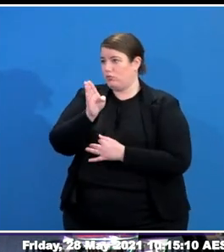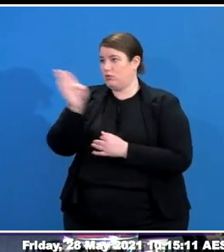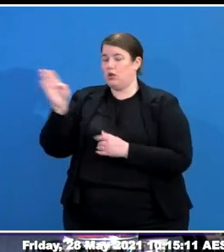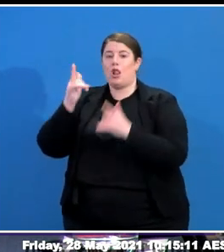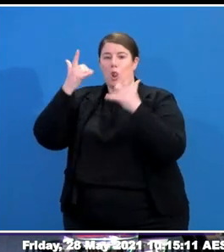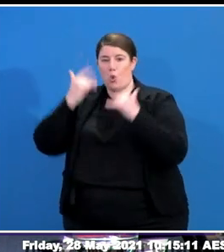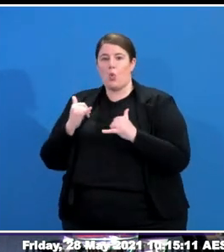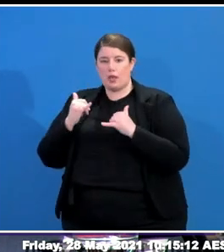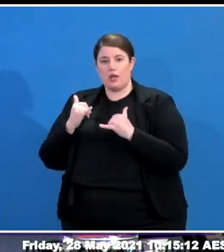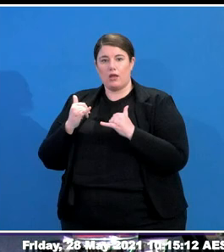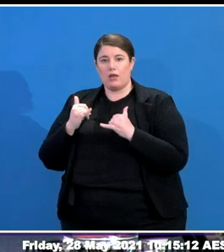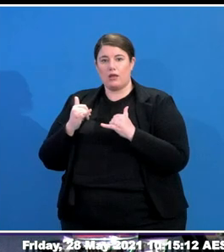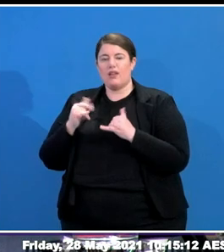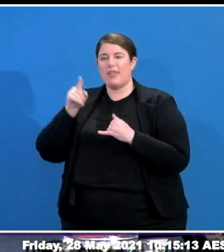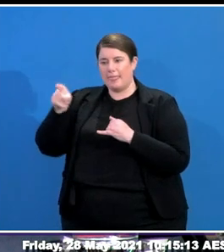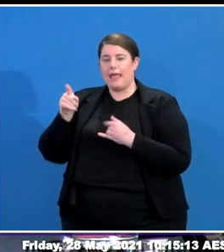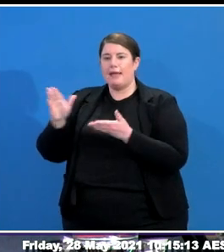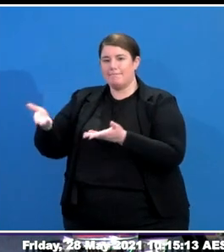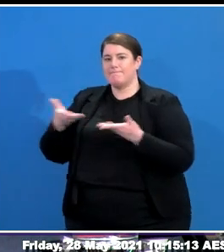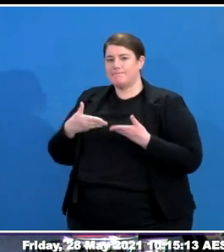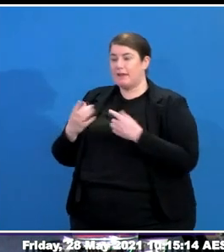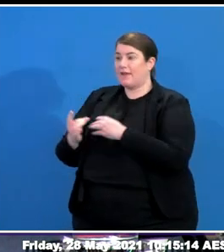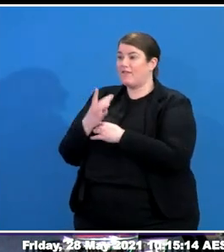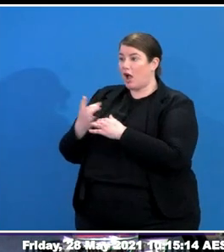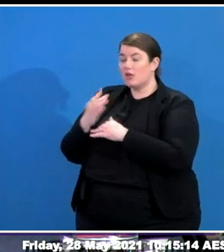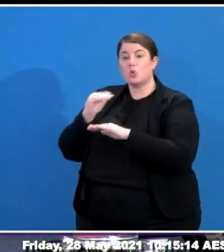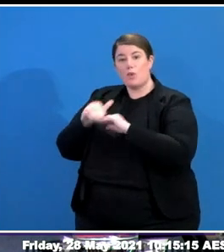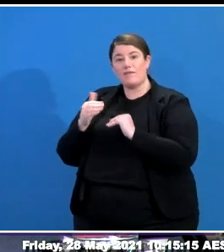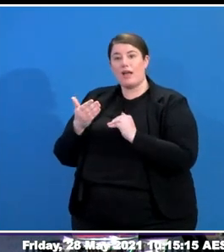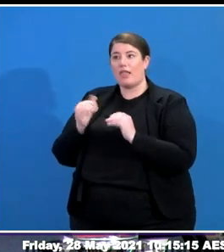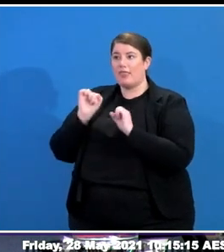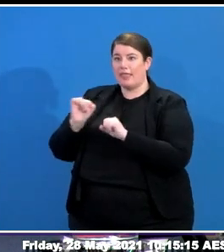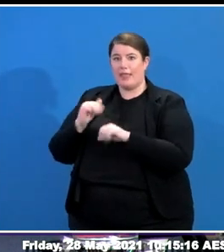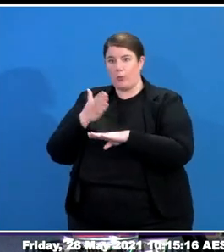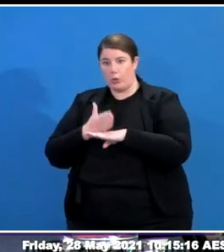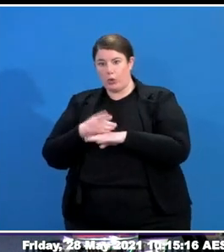WilliamsonBarwick, who later provided us with advice in regards to their employment with Sunnyfield.